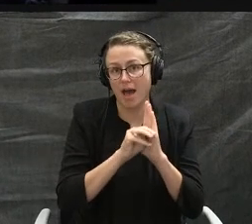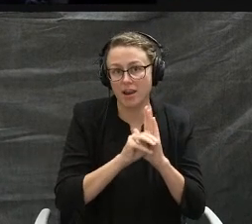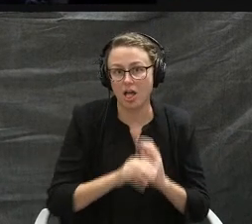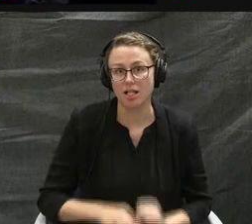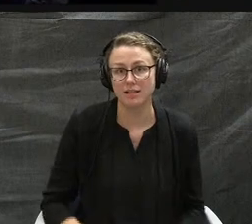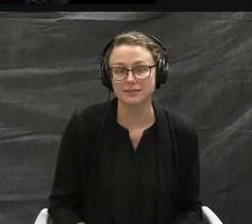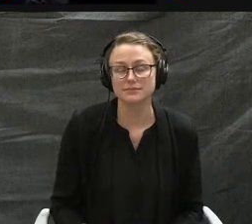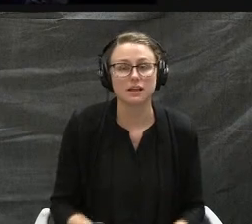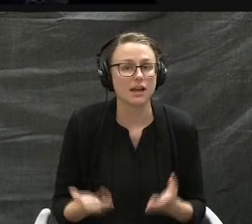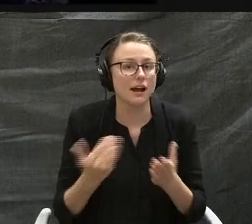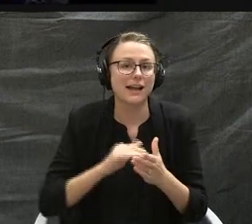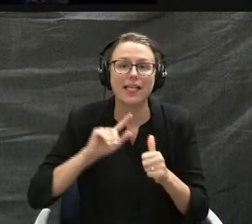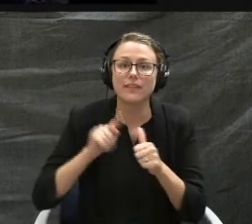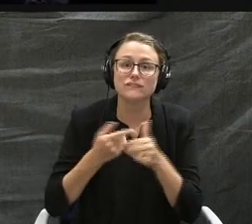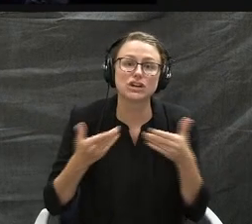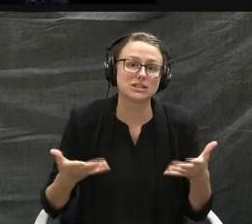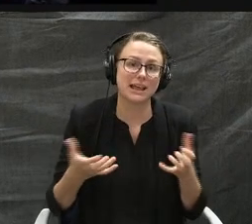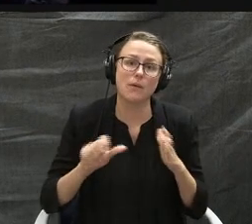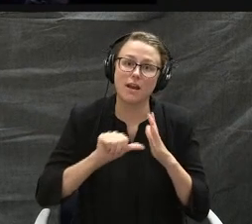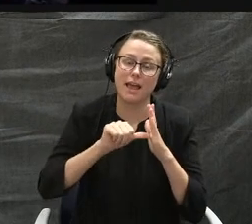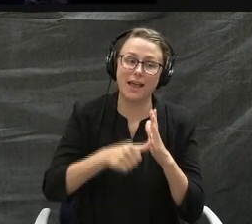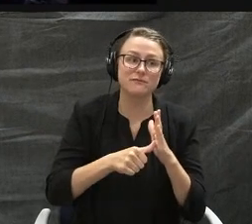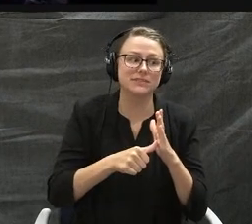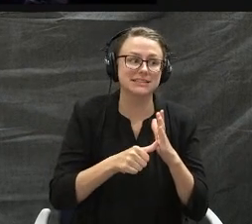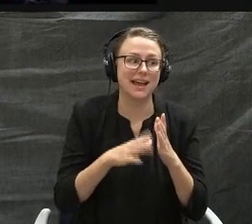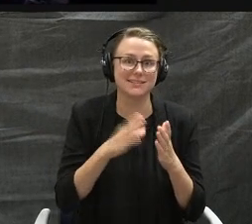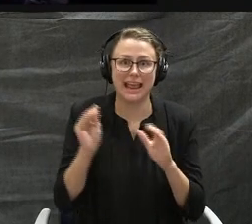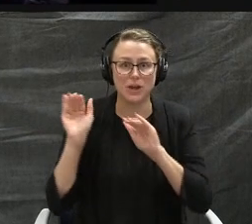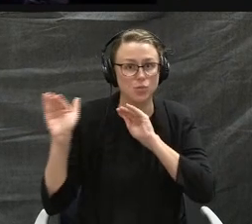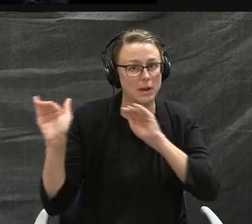first thing I want to emphasize and remind people of is this